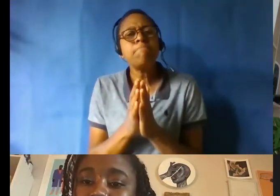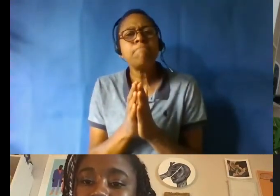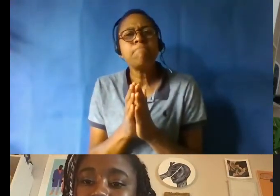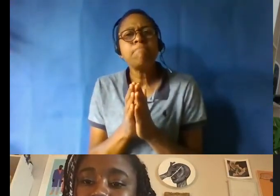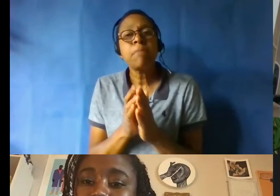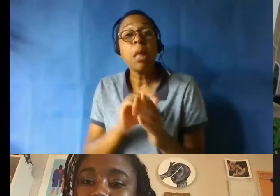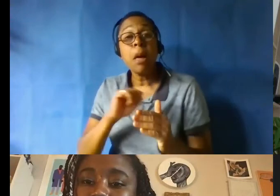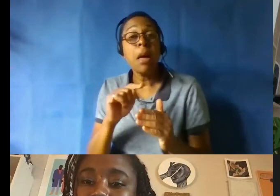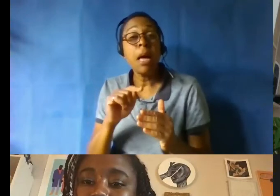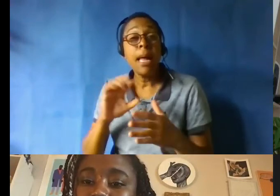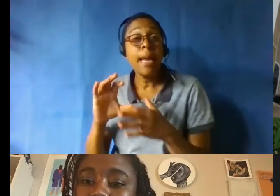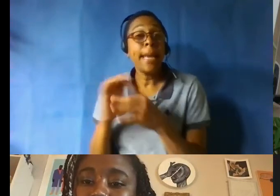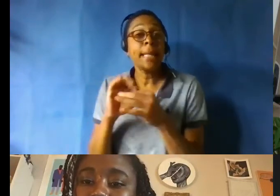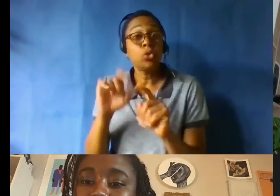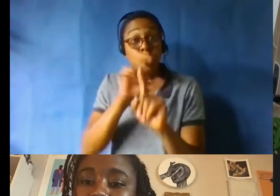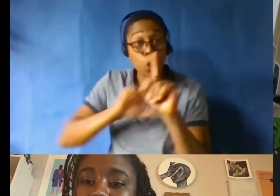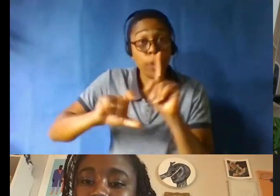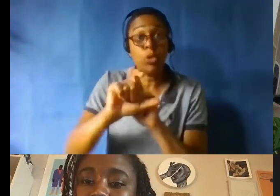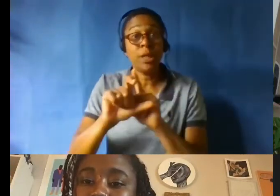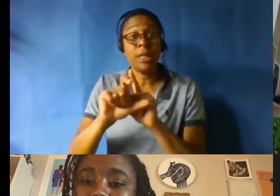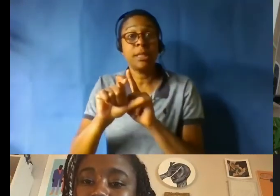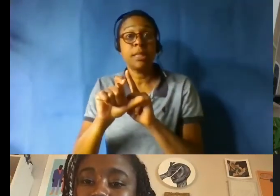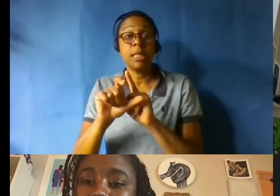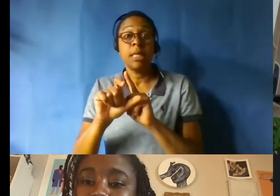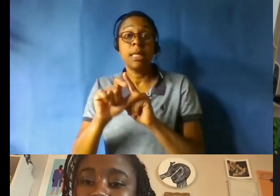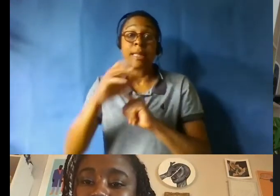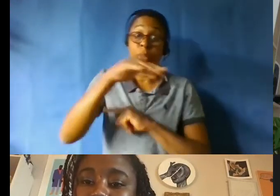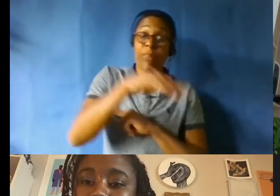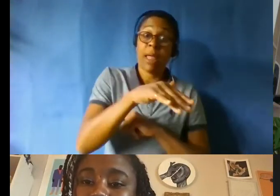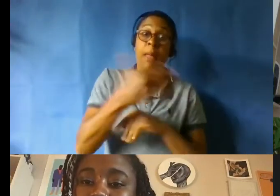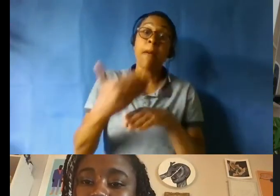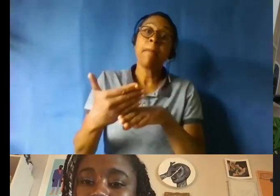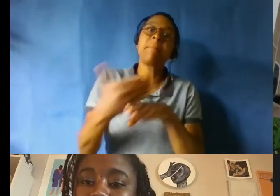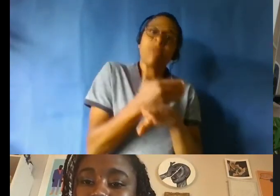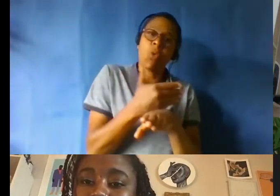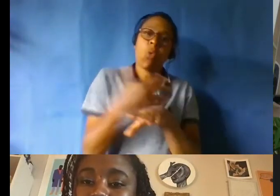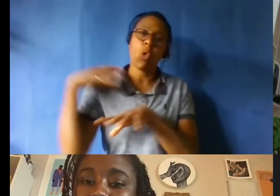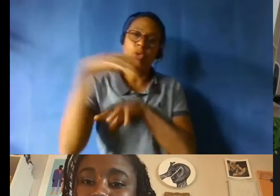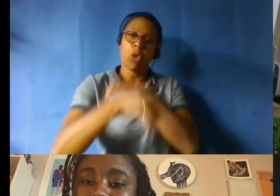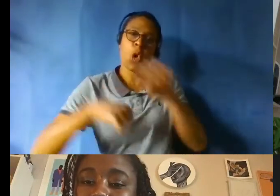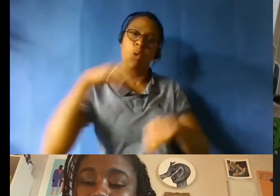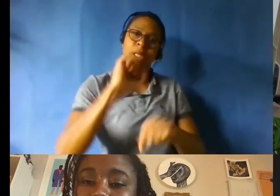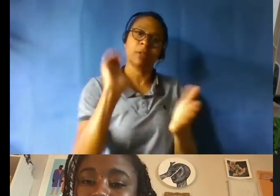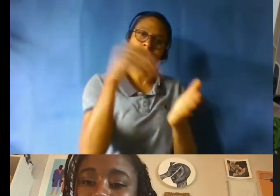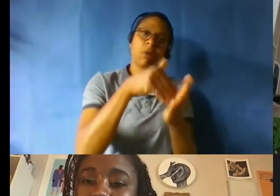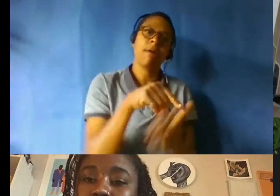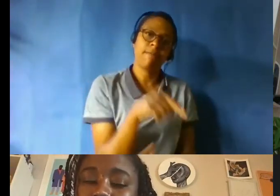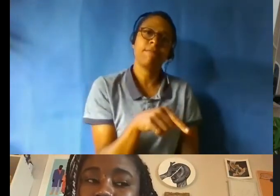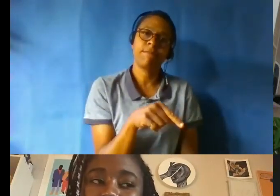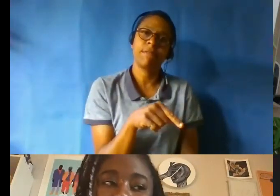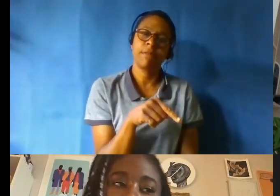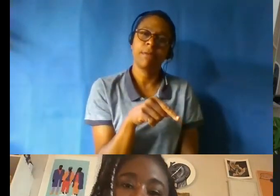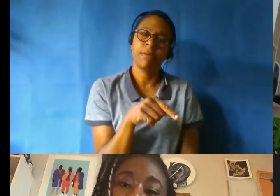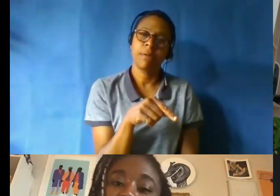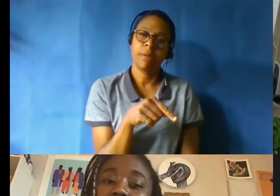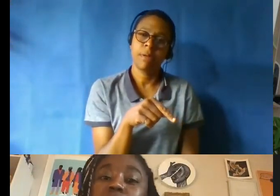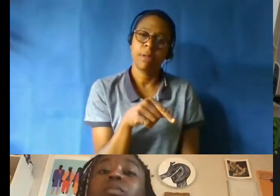were present before the settlers in the United States also kind of different